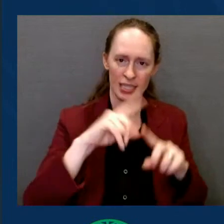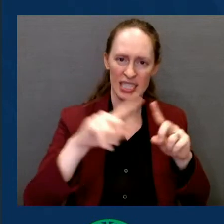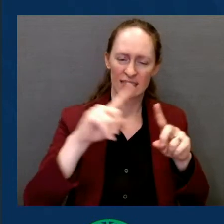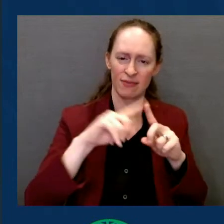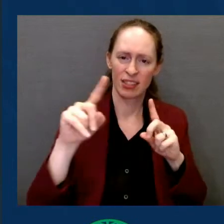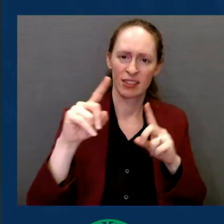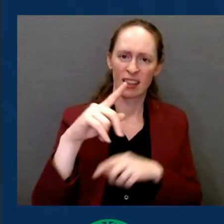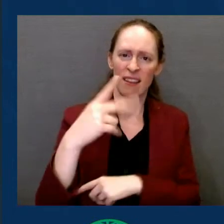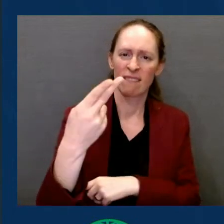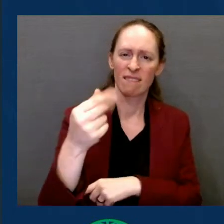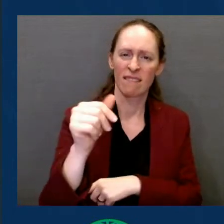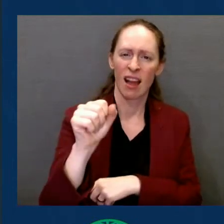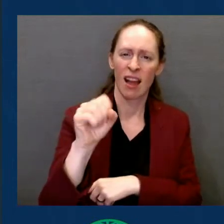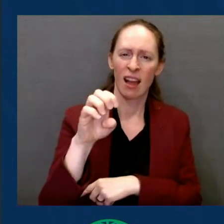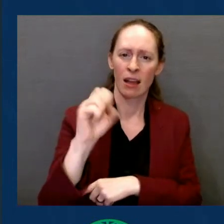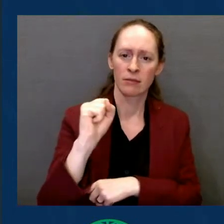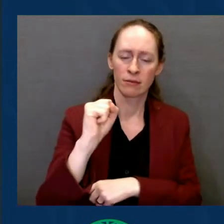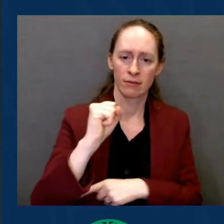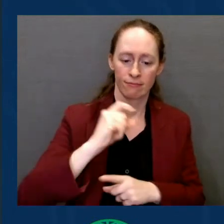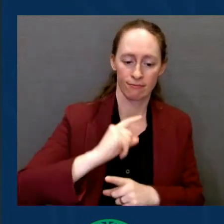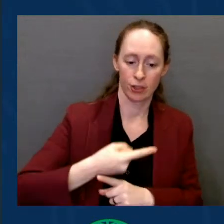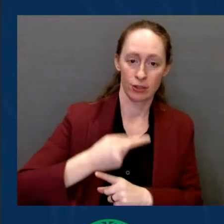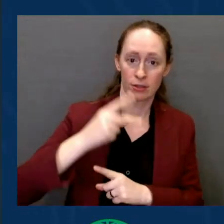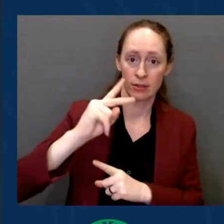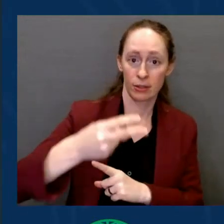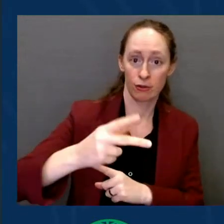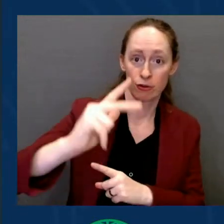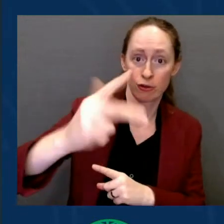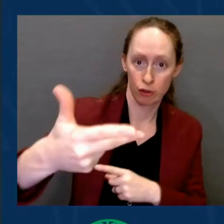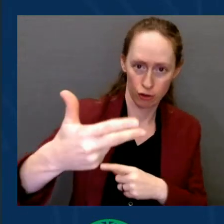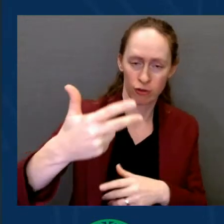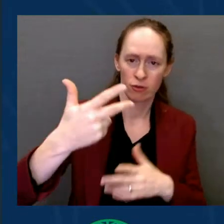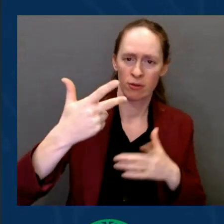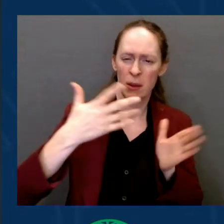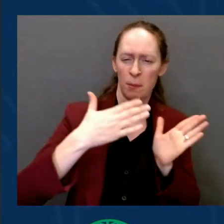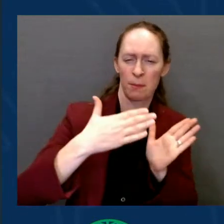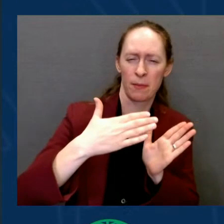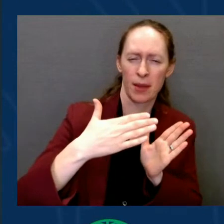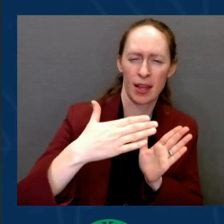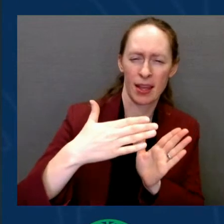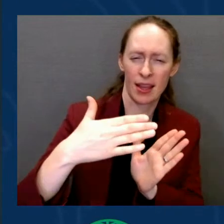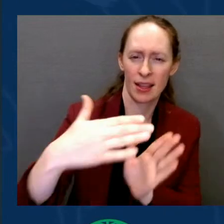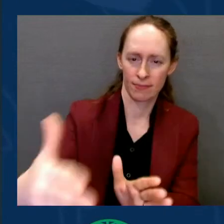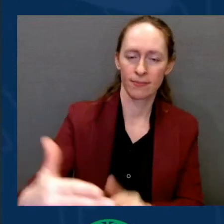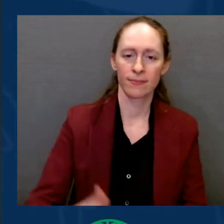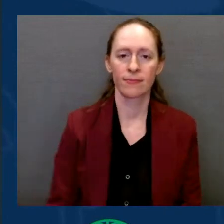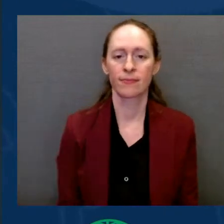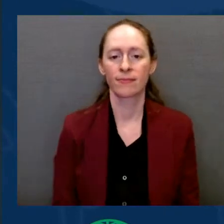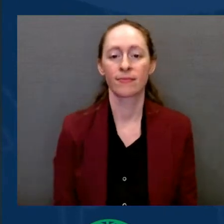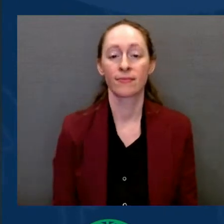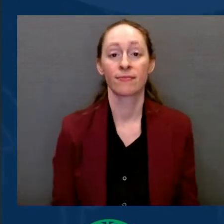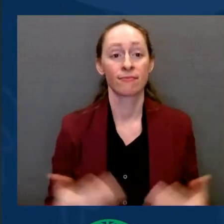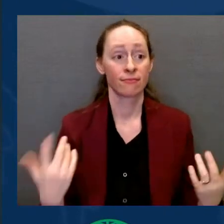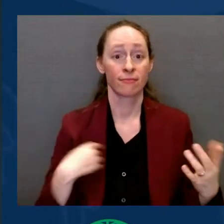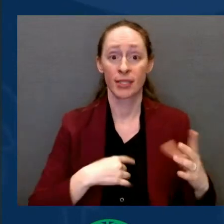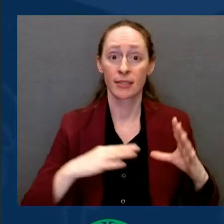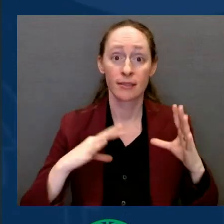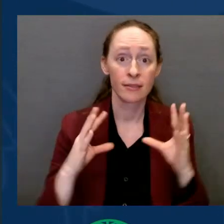This whole summit we've been focused on Africa's enormous potential for growth -- for economic growth --